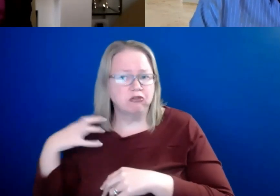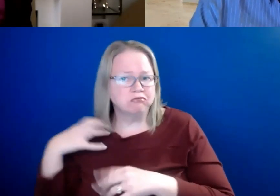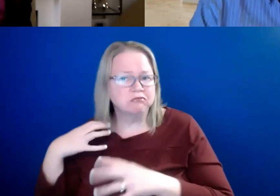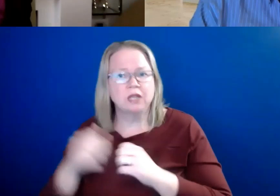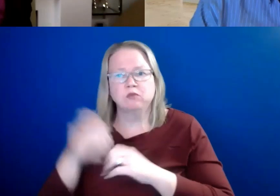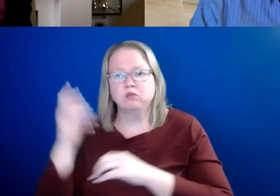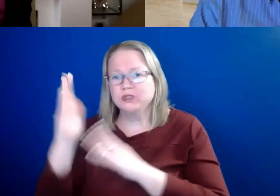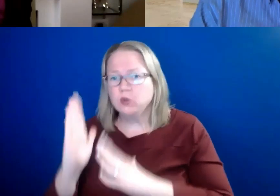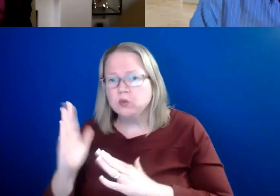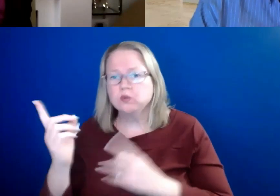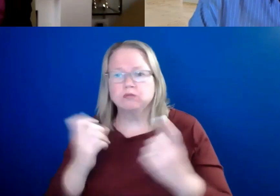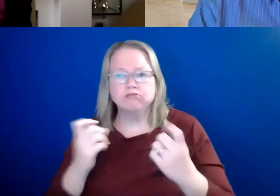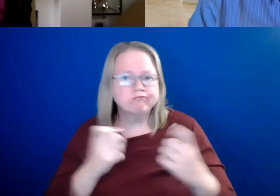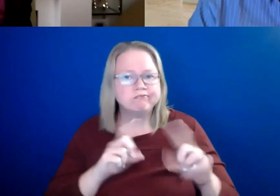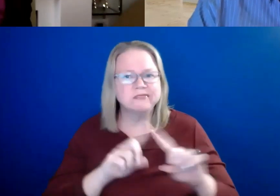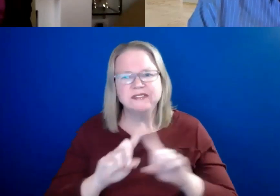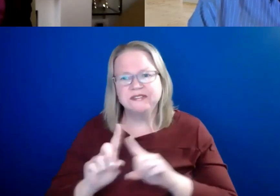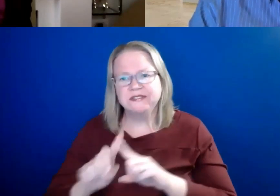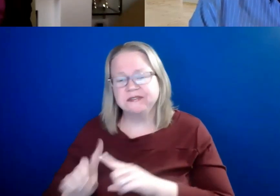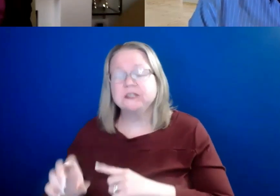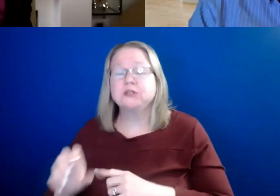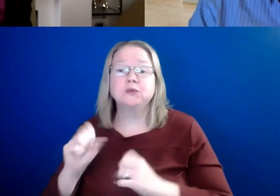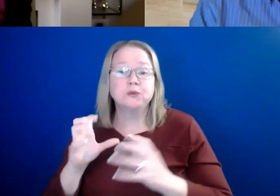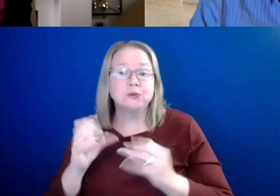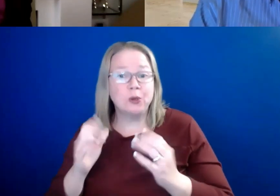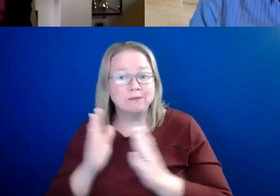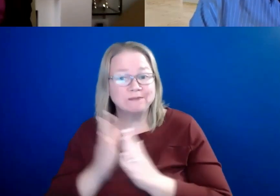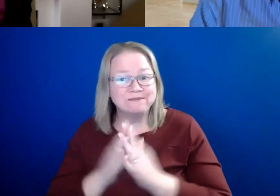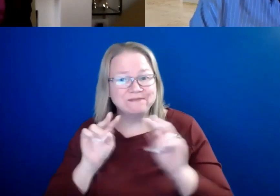12:17:12 . So, we look forward to having you with us today.